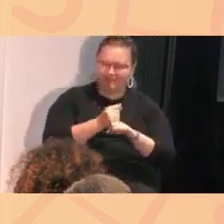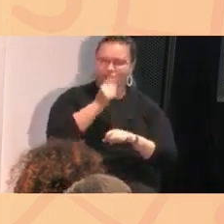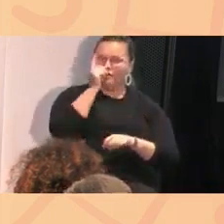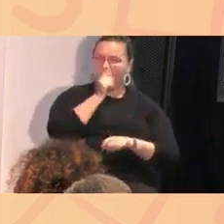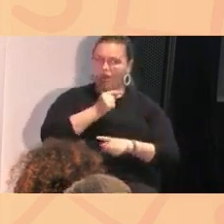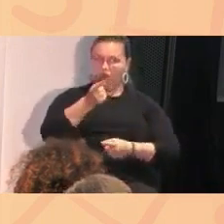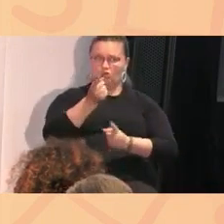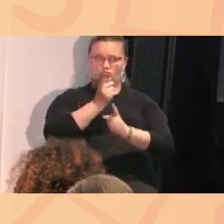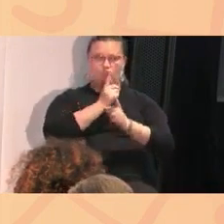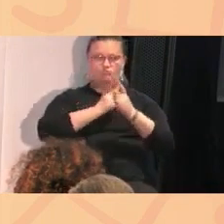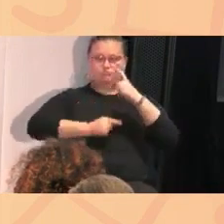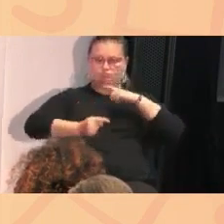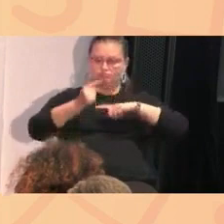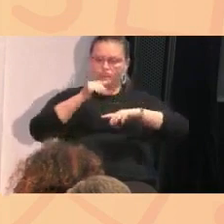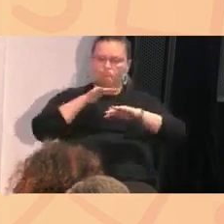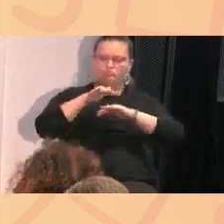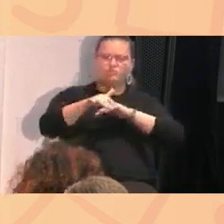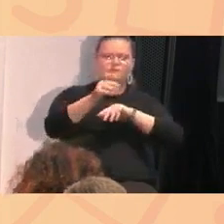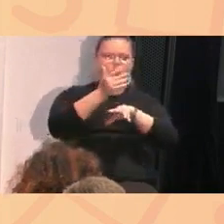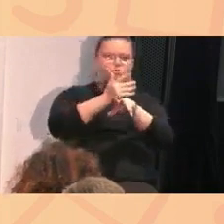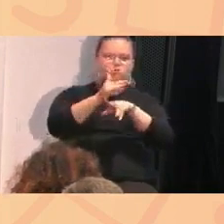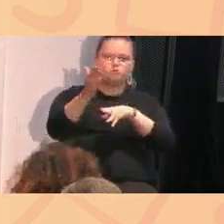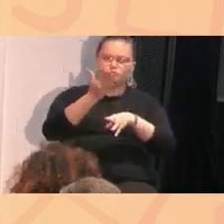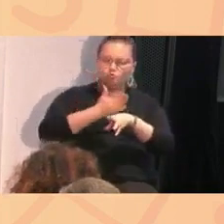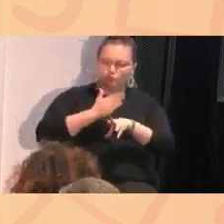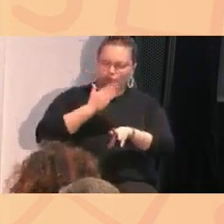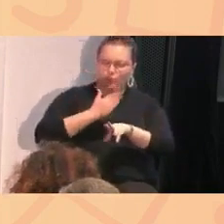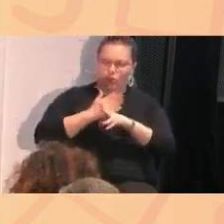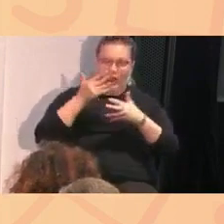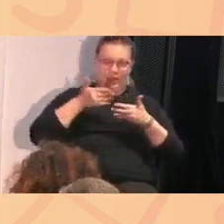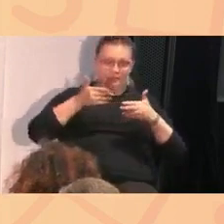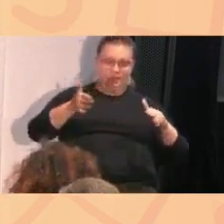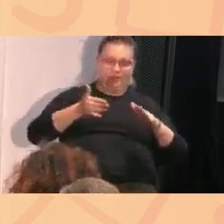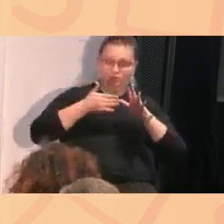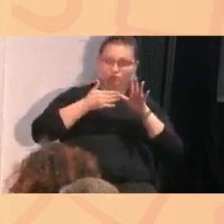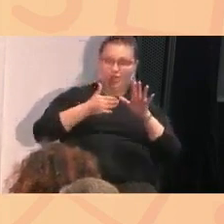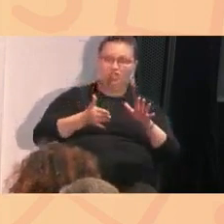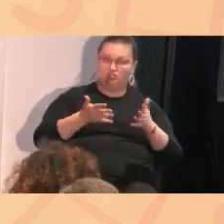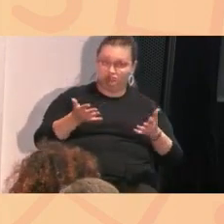sculptures in the landscape beside the highways with a work titled - The Missing.